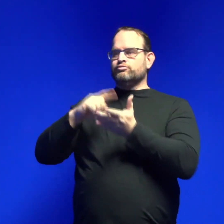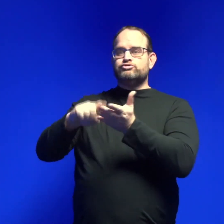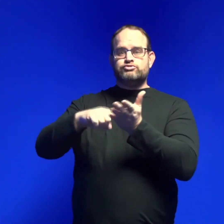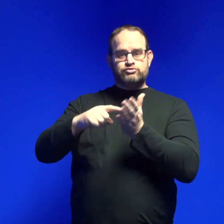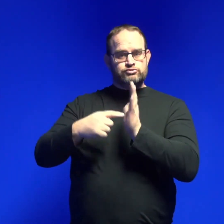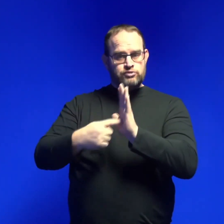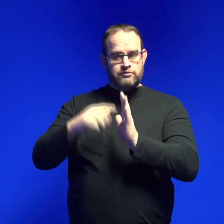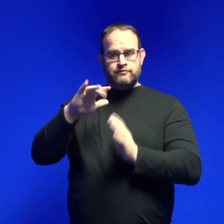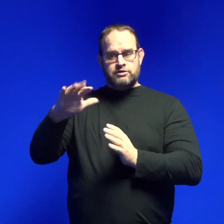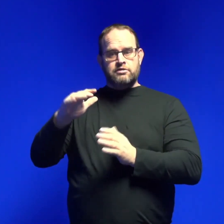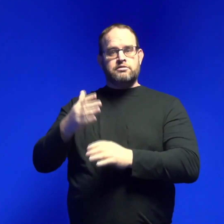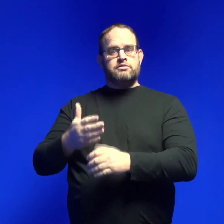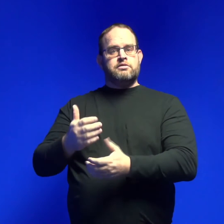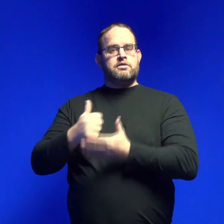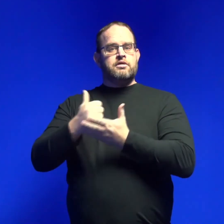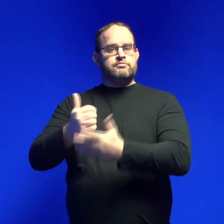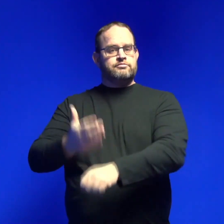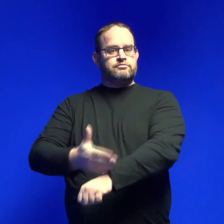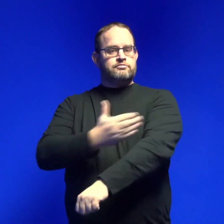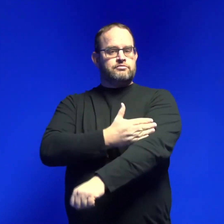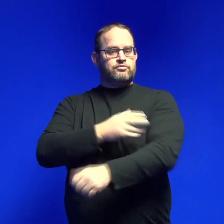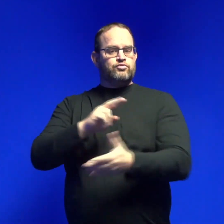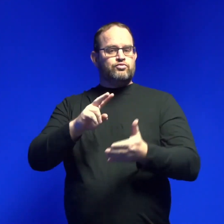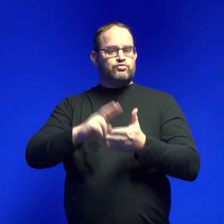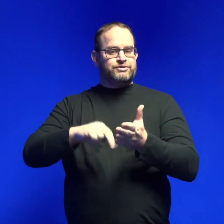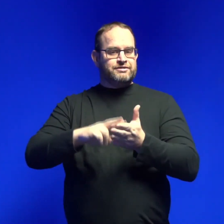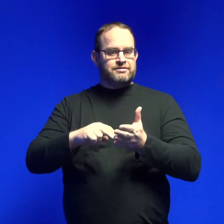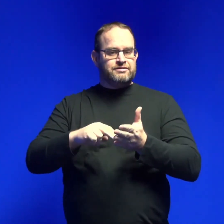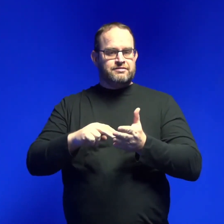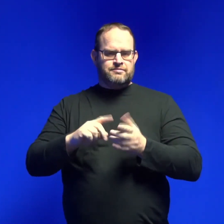Empirical findings have indicated that fingerspelling helps improve reading.